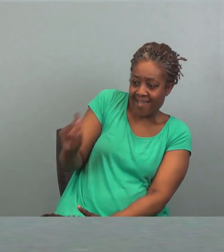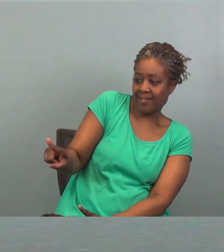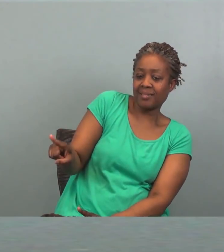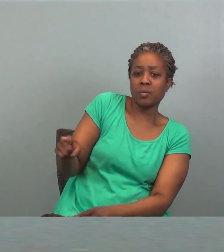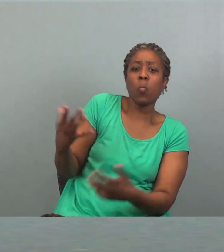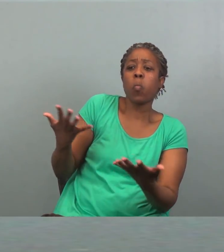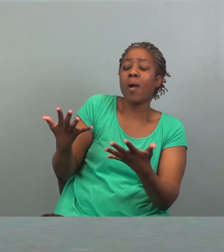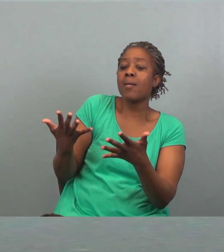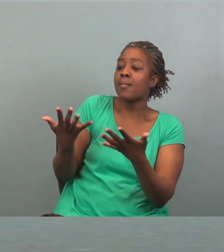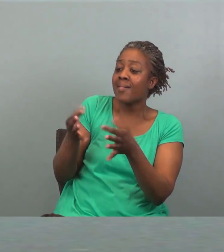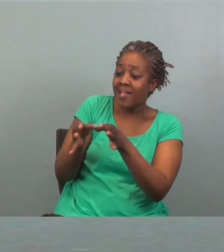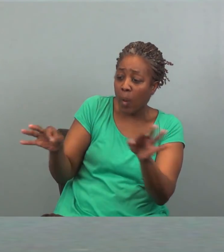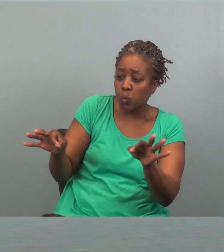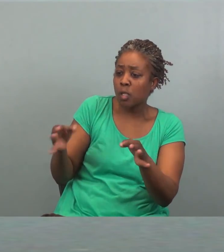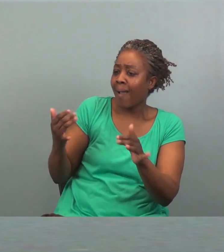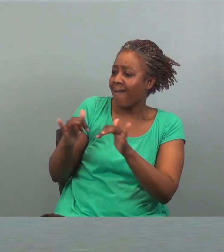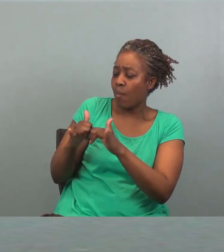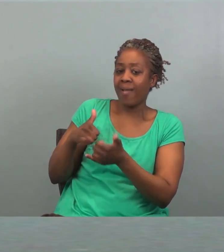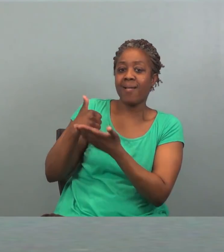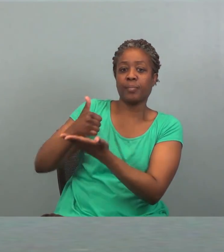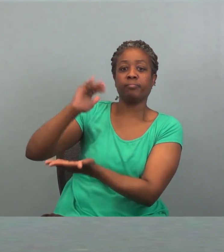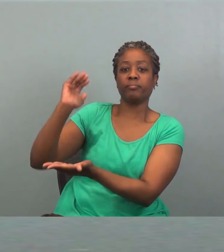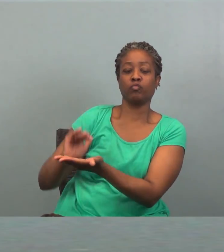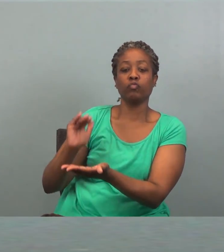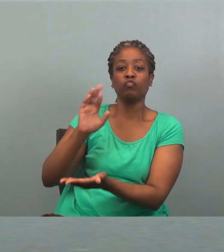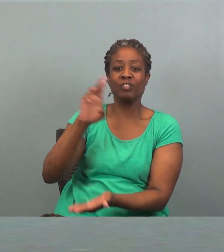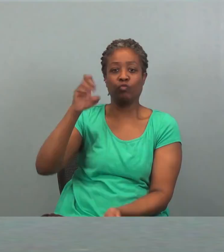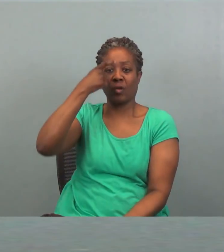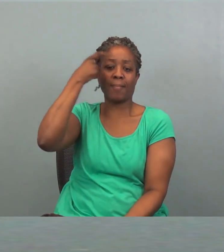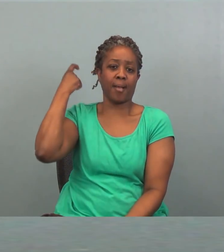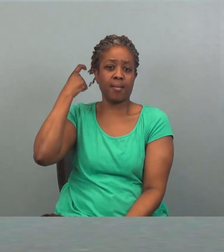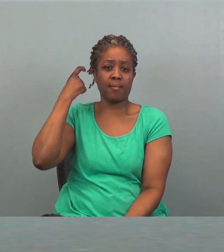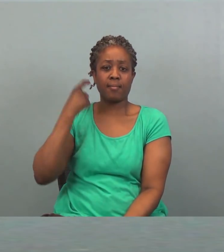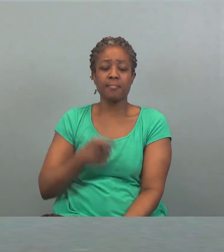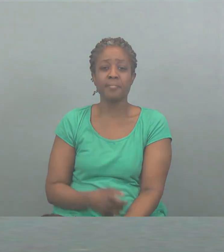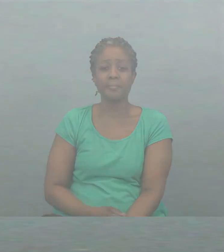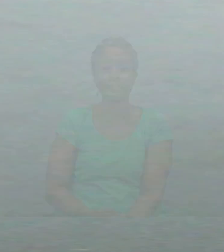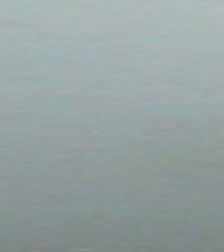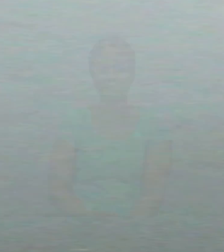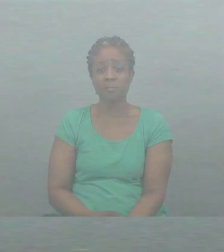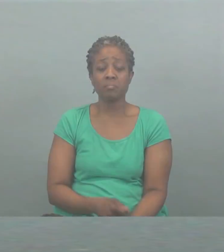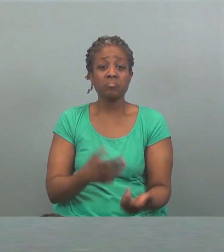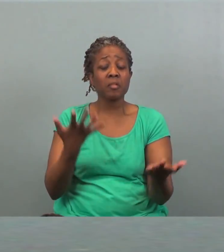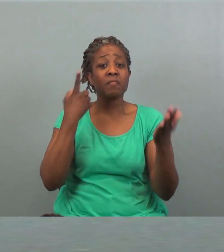experienced trauma, check in with them about their preferred signs for various terminology, and how you can help mitigate the risk of re-traumatizinng them.